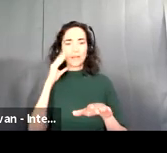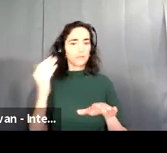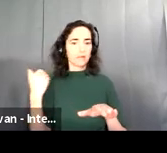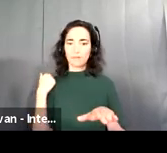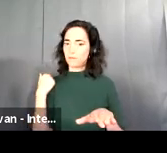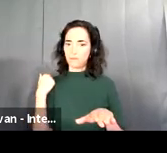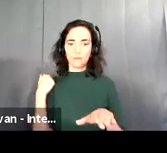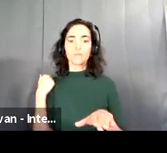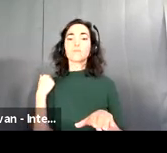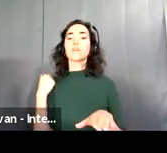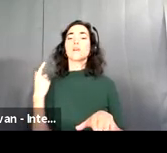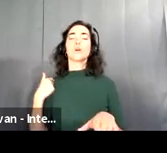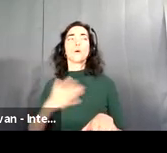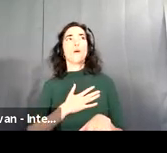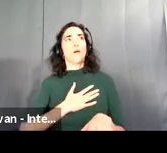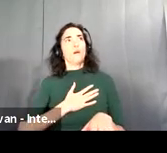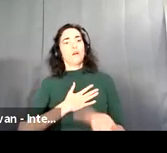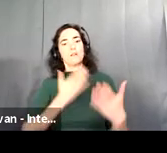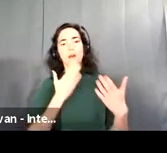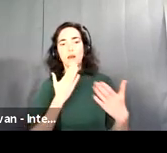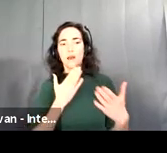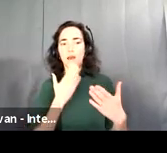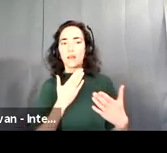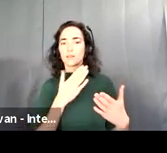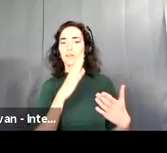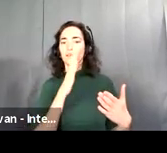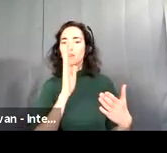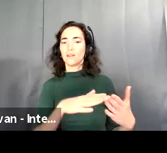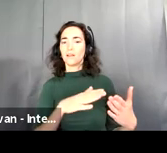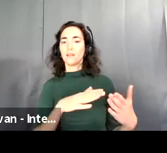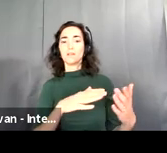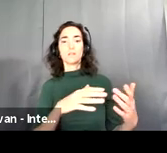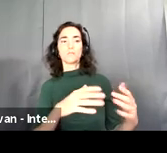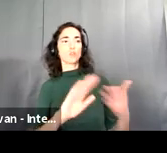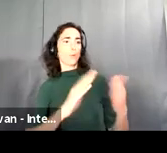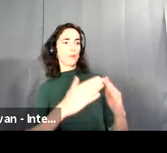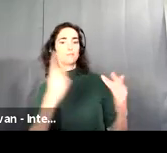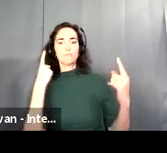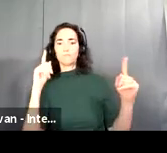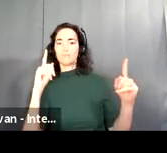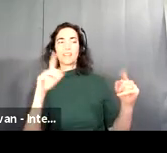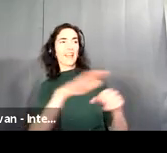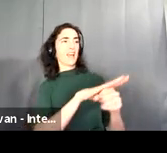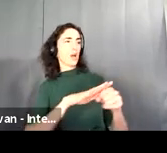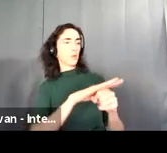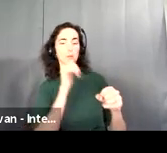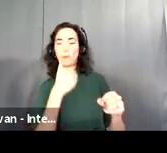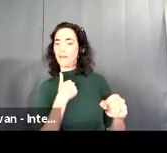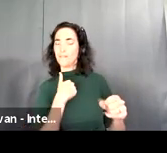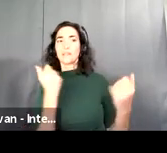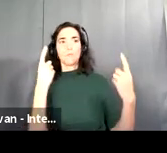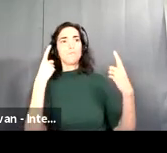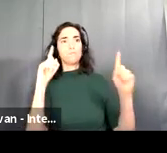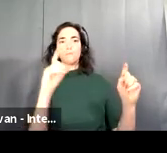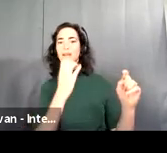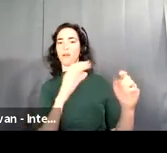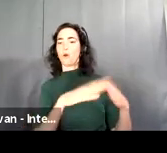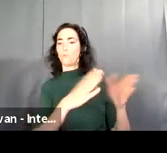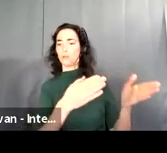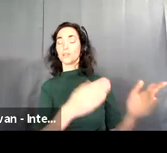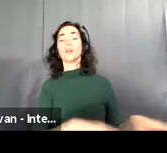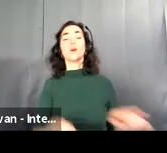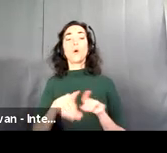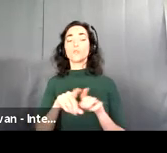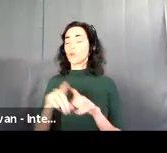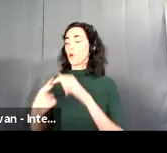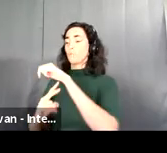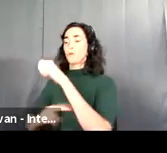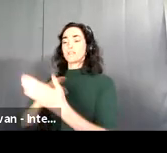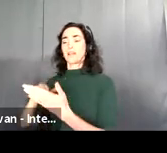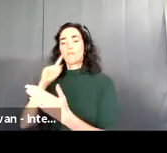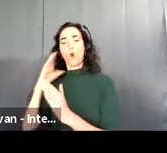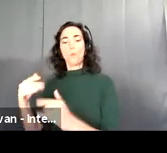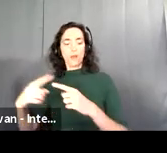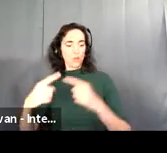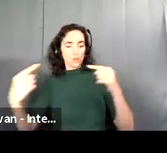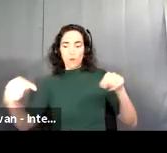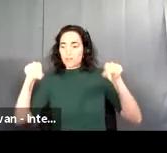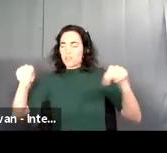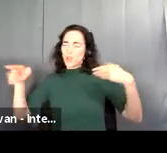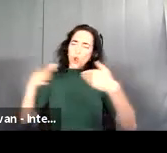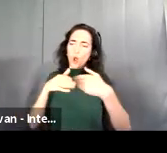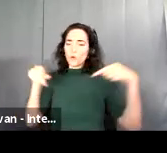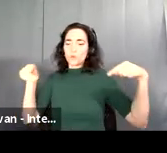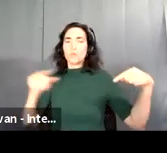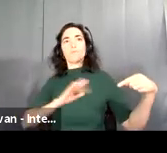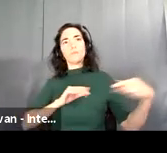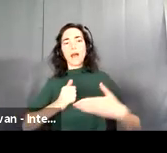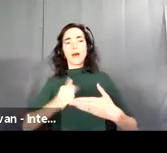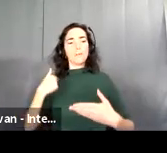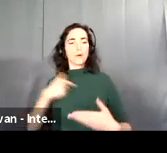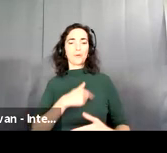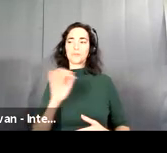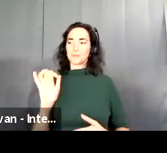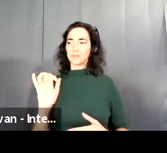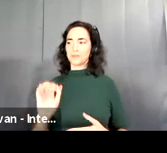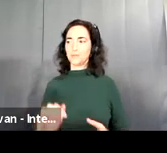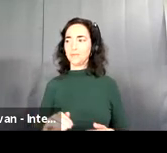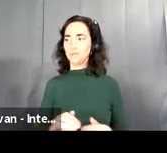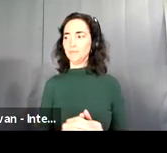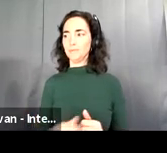more, we're so thankful and grateful that that community asset came back to East Paris. Paris because it was greatly needed, and the fact that they're directly across the street from the British and for hope is, is also a huge plus for us as well.